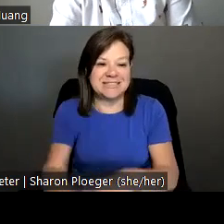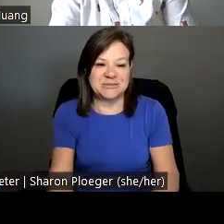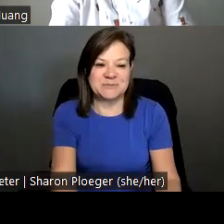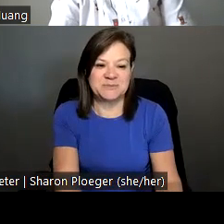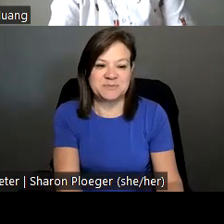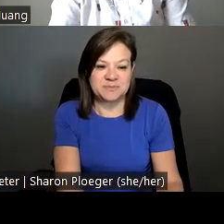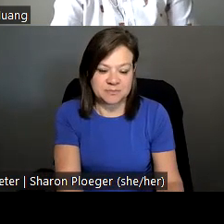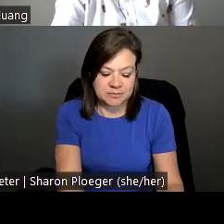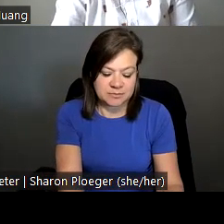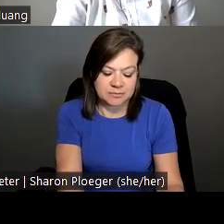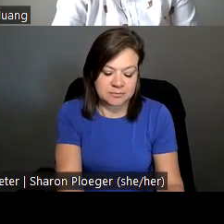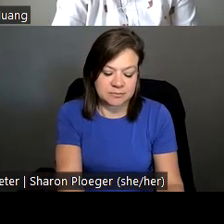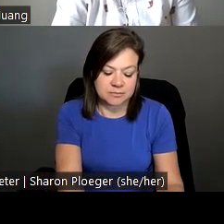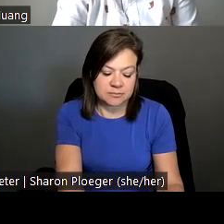So we're going to